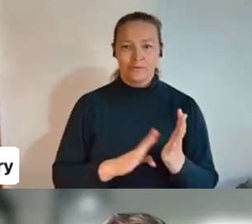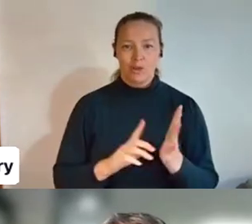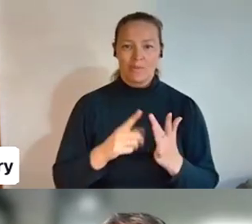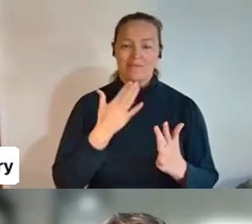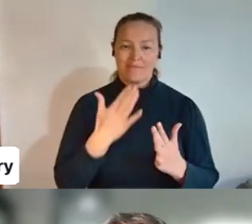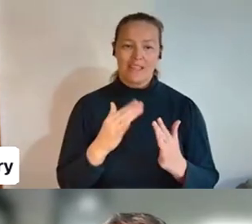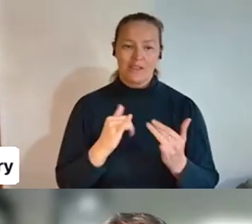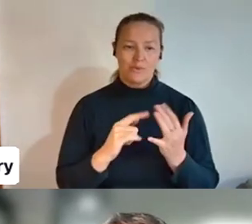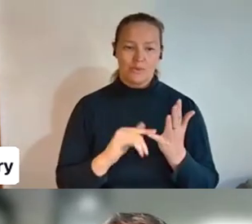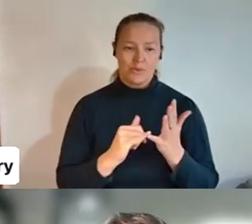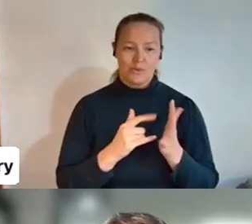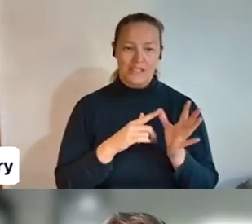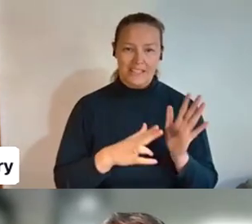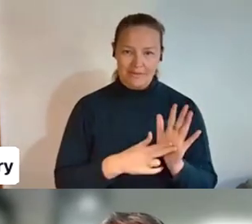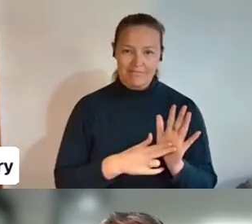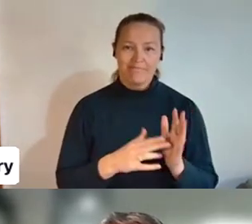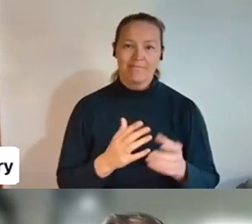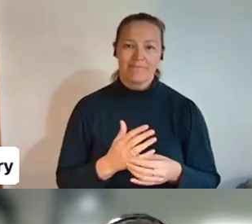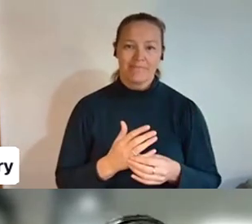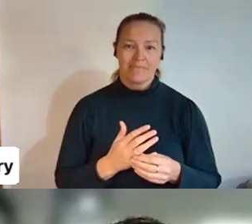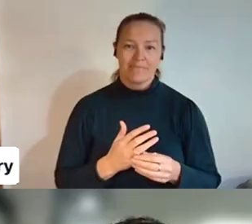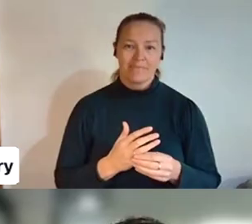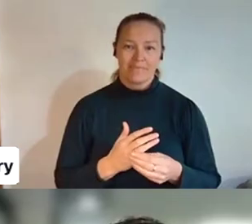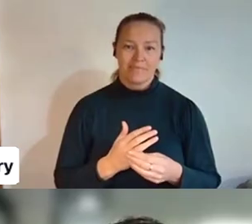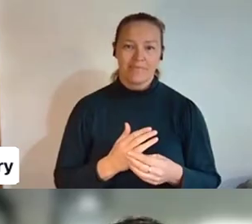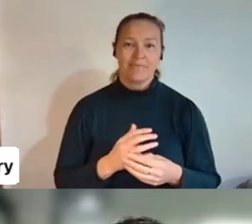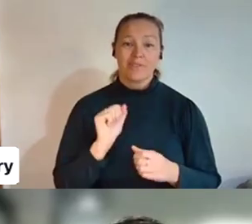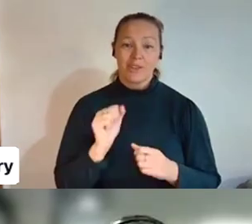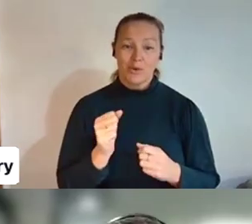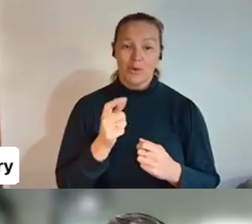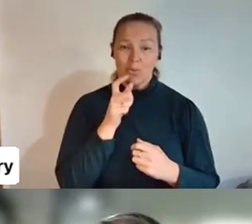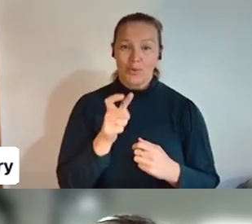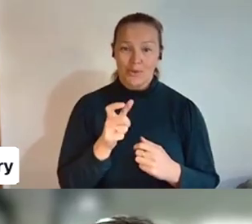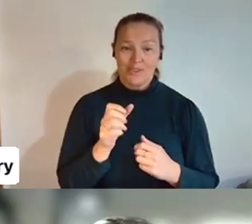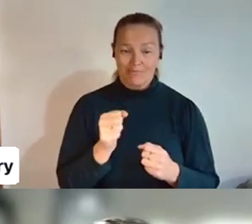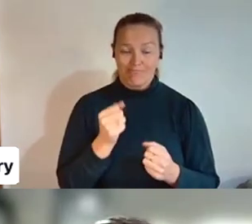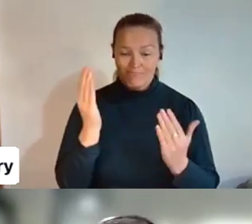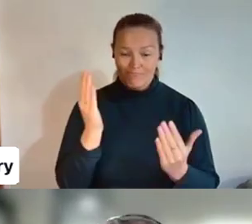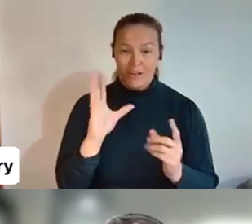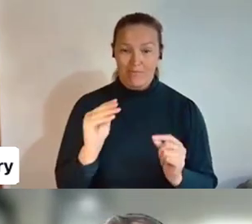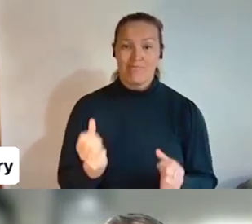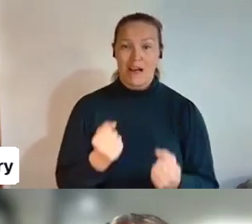I think the power of your words are coming from the years of experience is not cynical but is